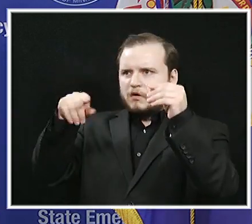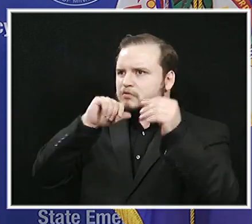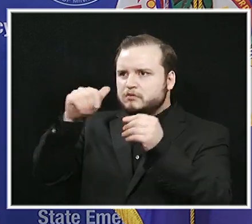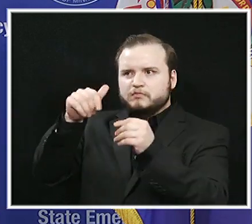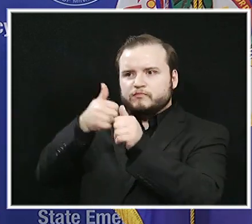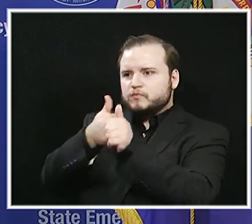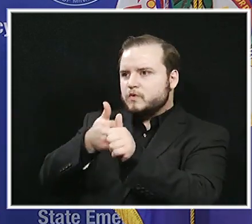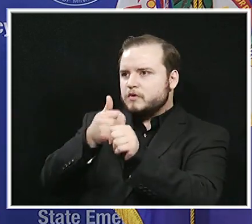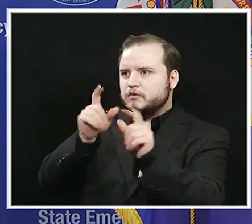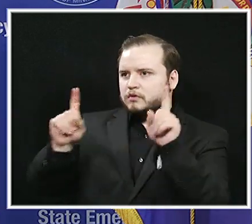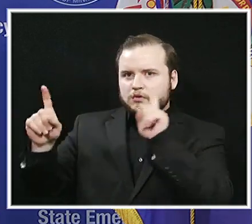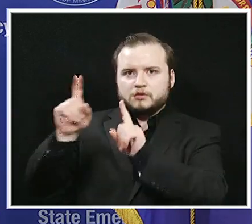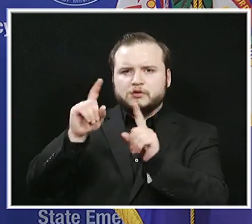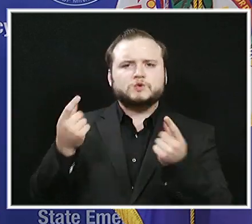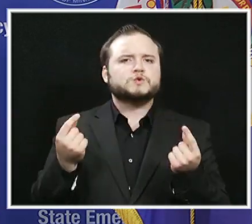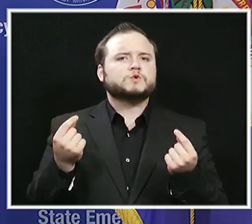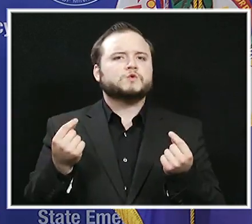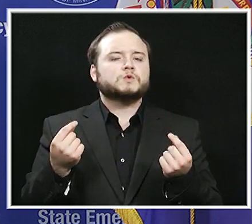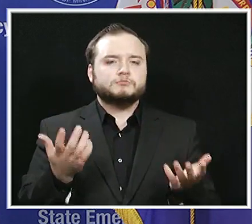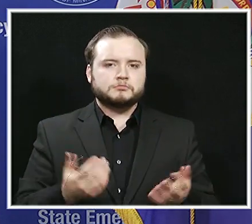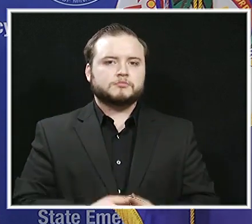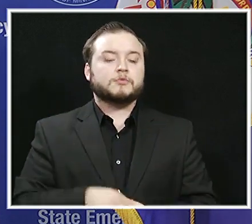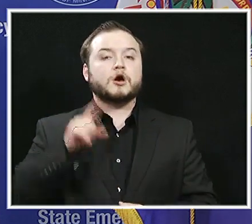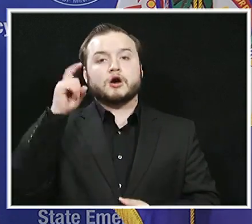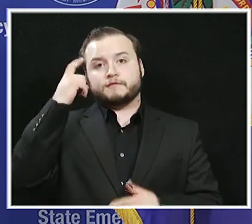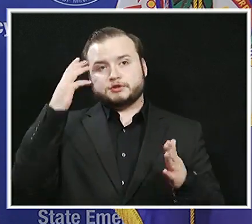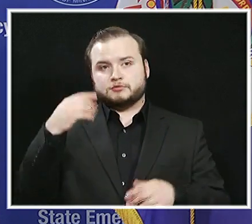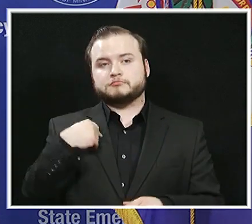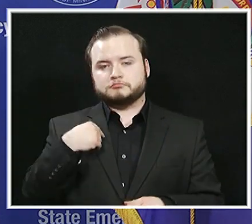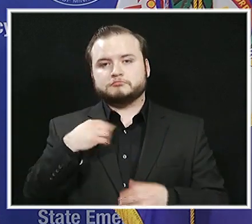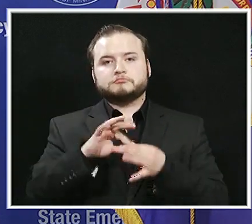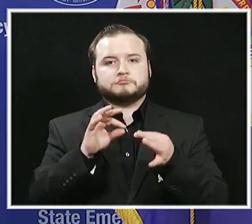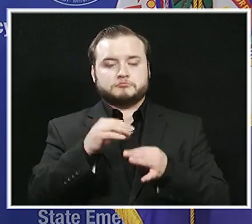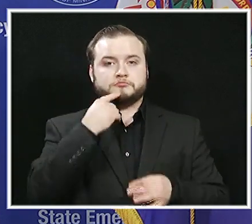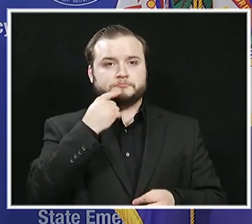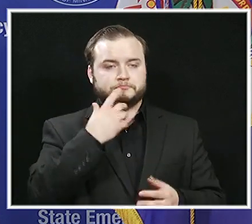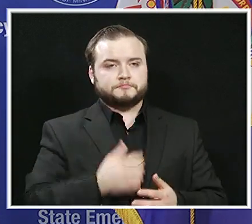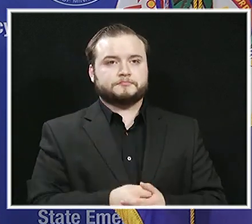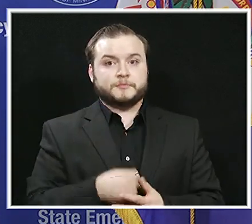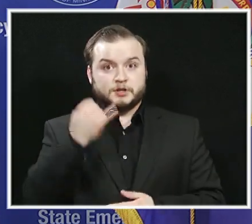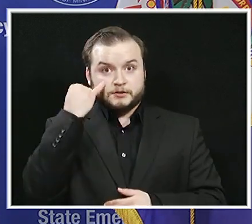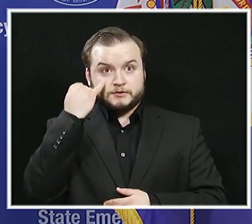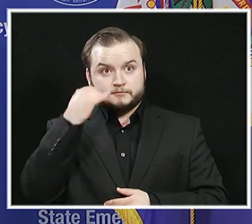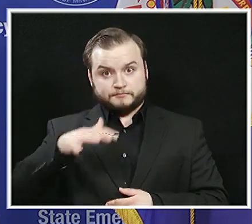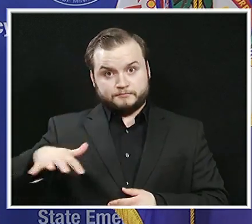≫ Yeah, it's a great question. And just to be clear, let's get